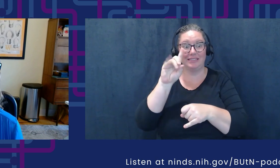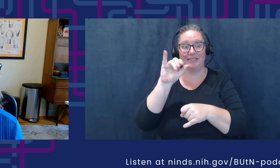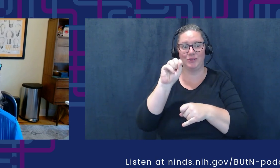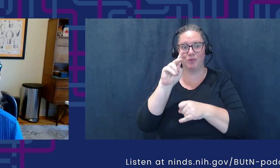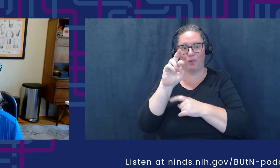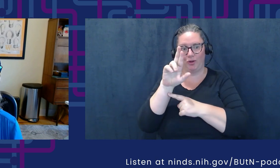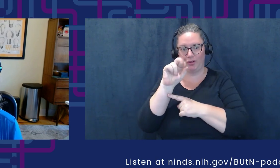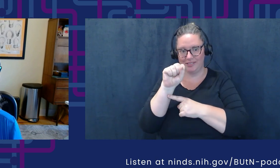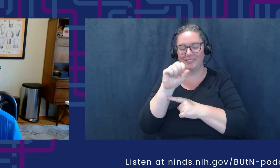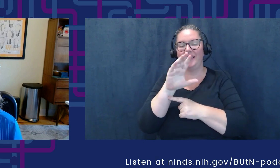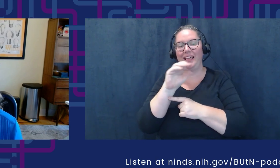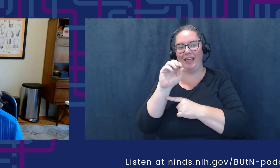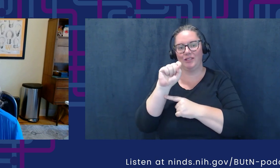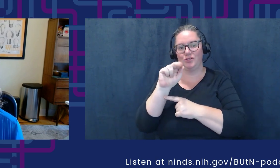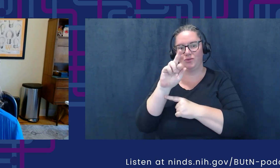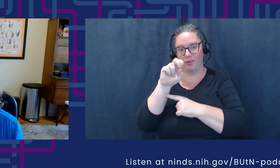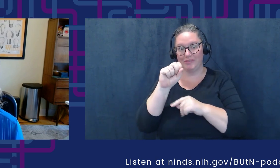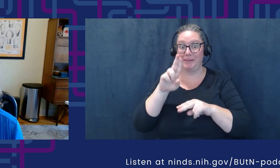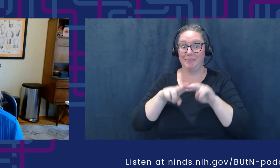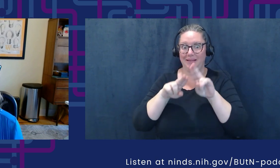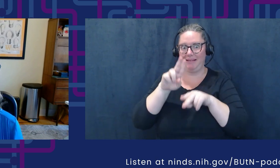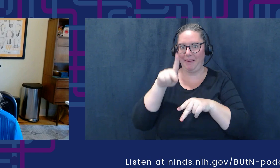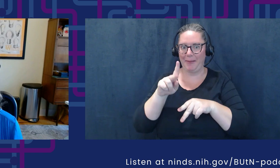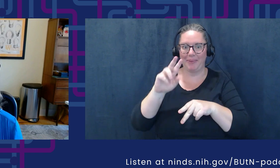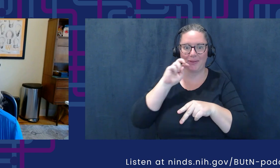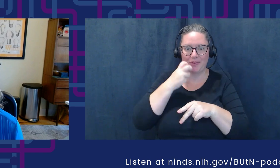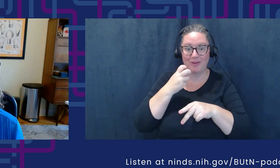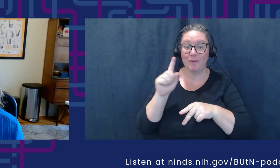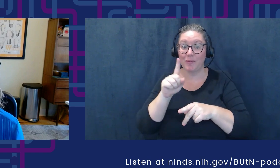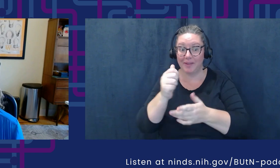Disorders and Stroke's Building Up the Nerve, where we help you strengthen your